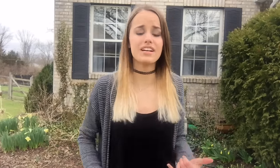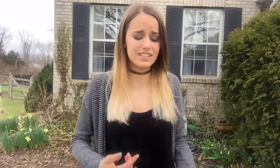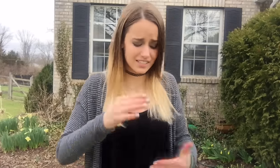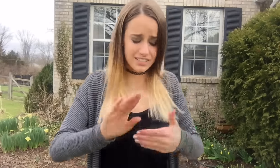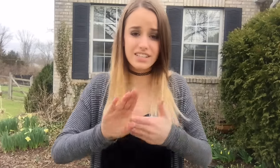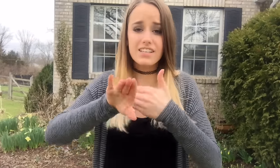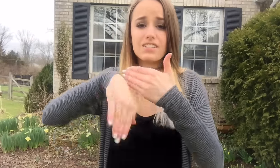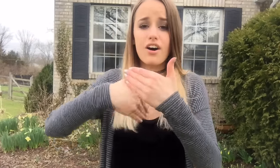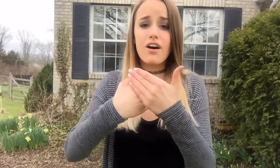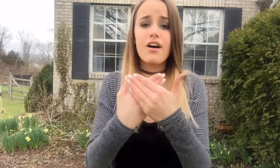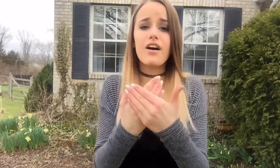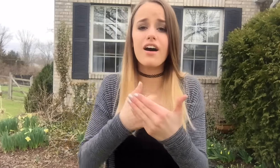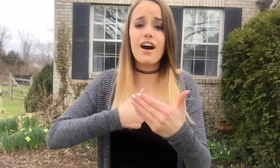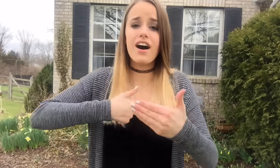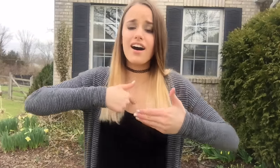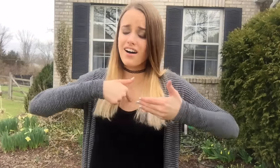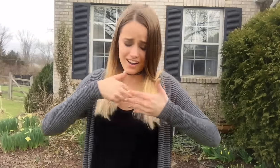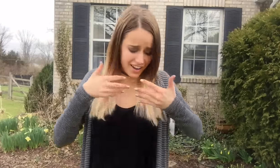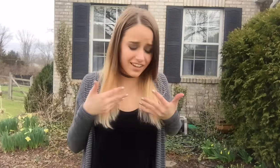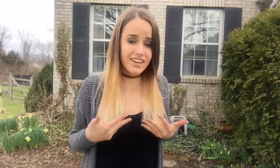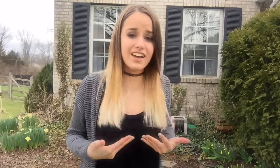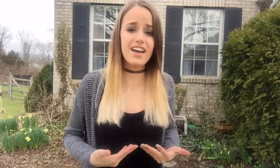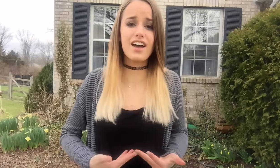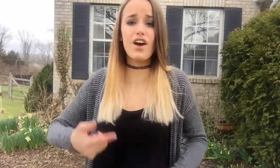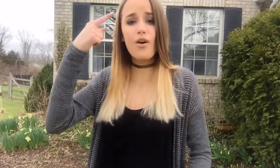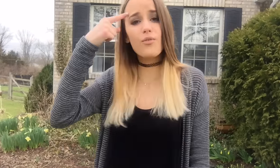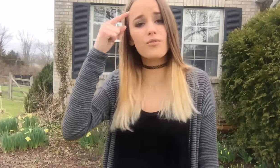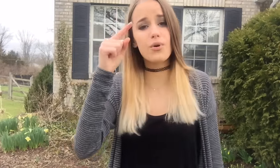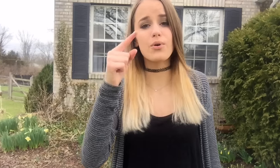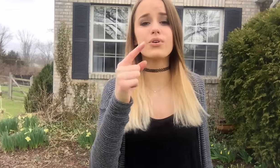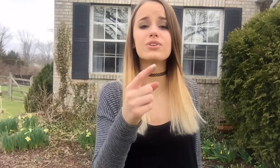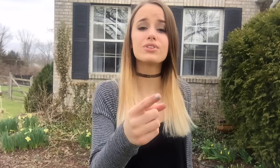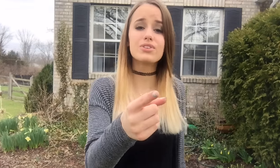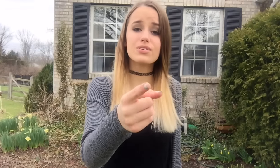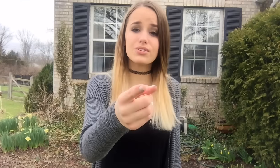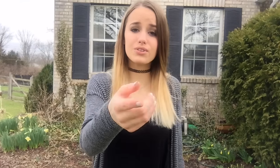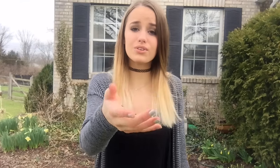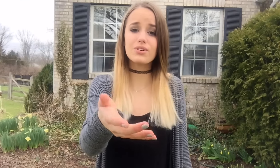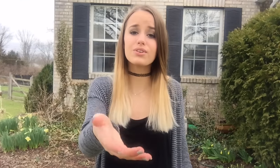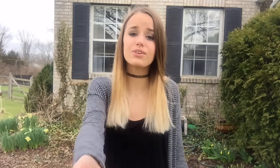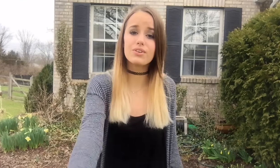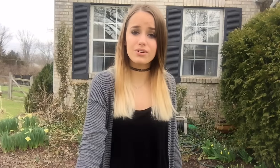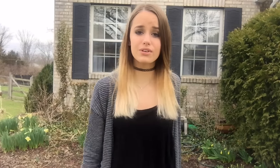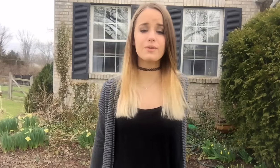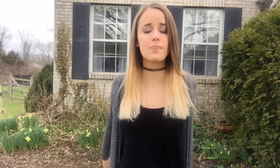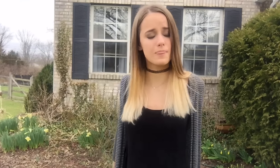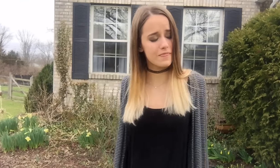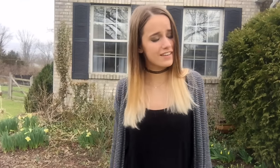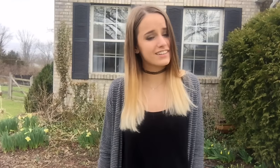This is all I am for you